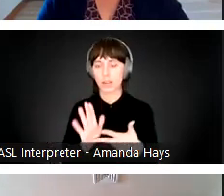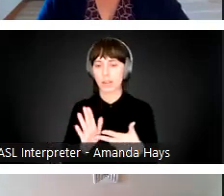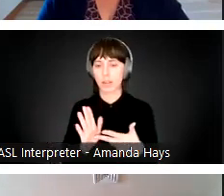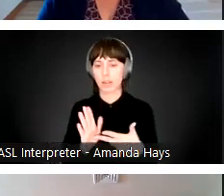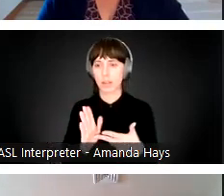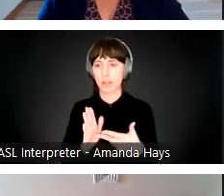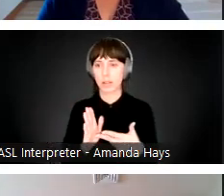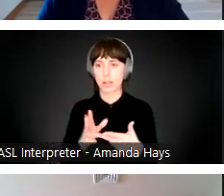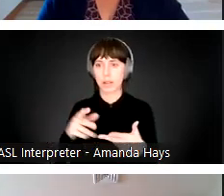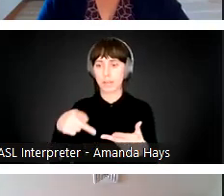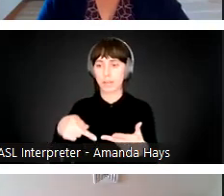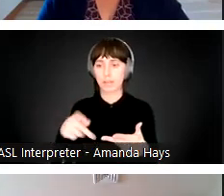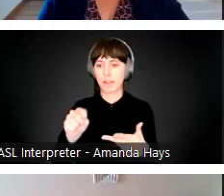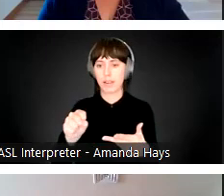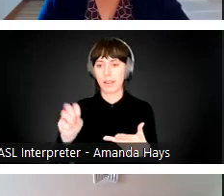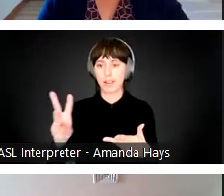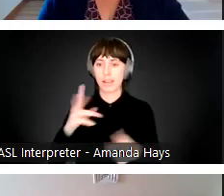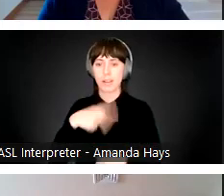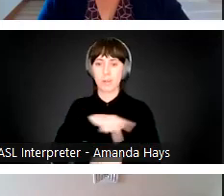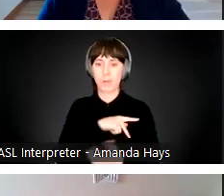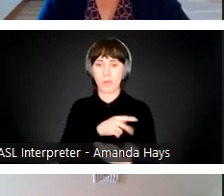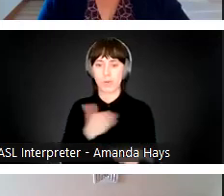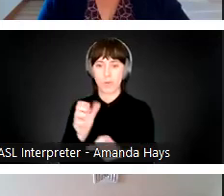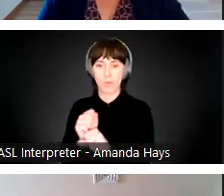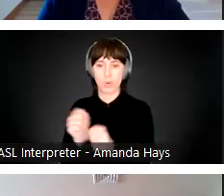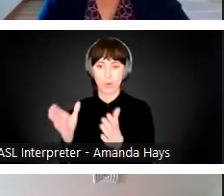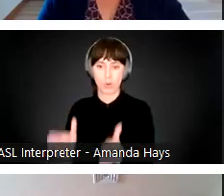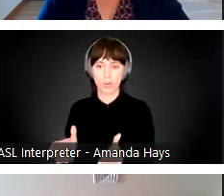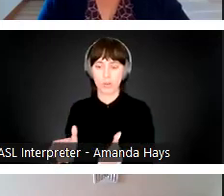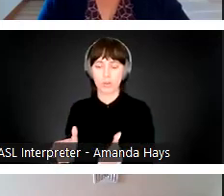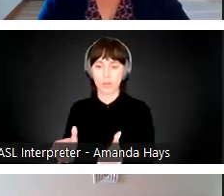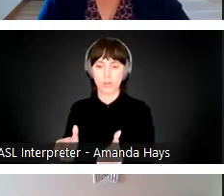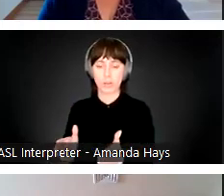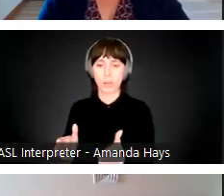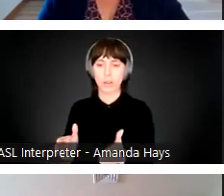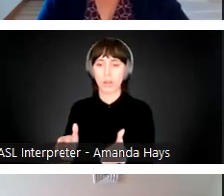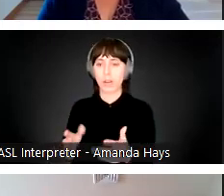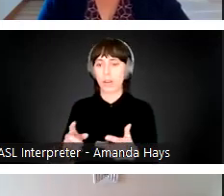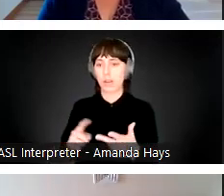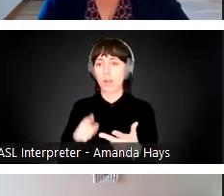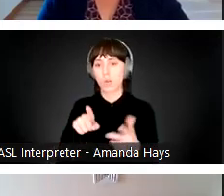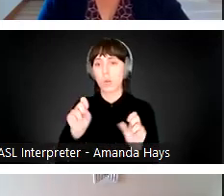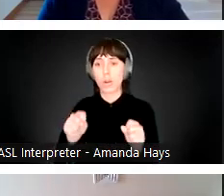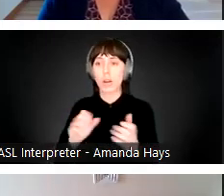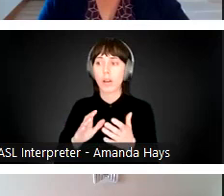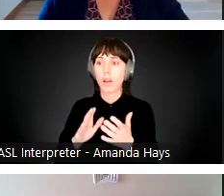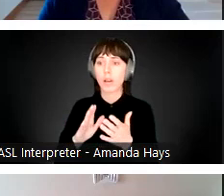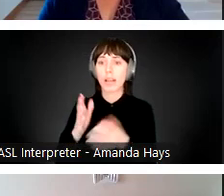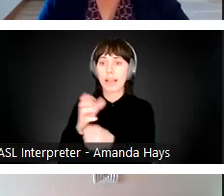called PSWs, or personal service workers, where you can become eligible for